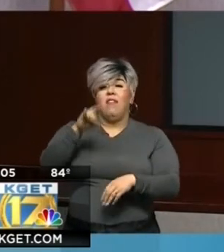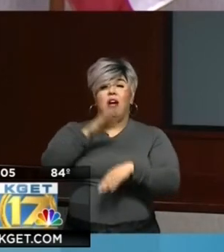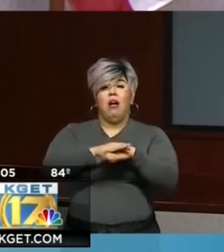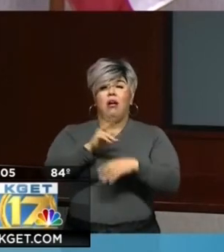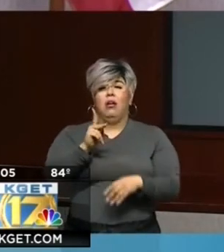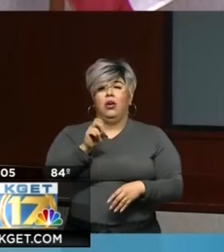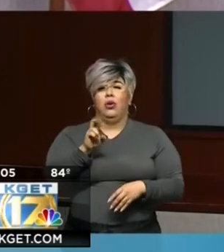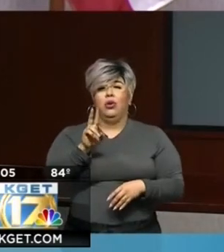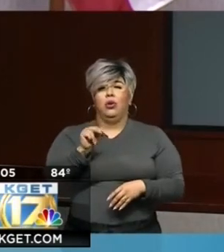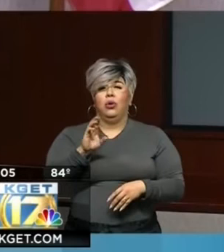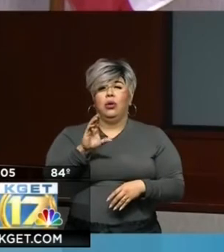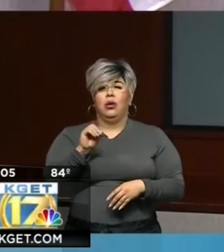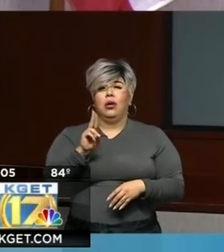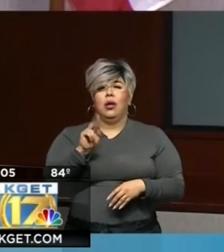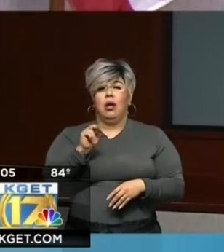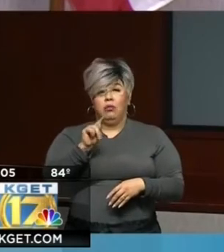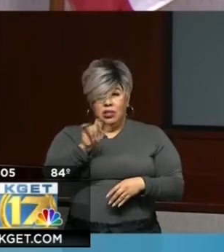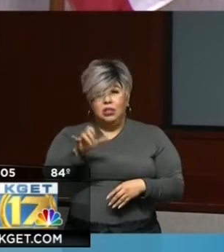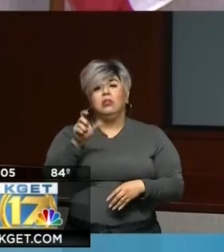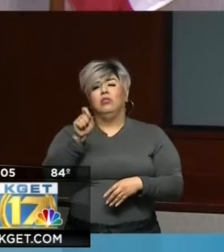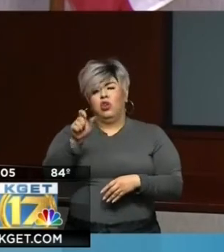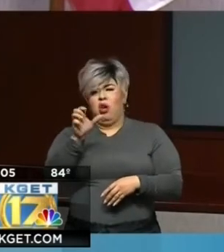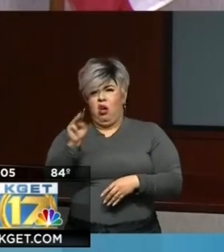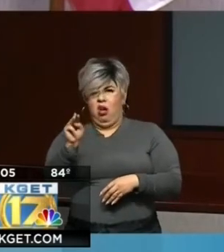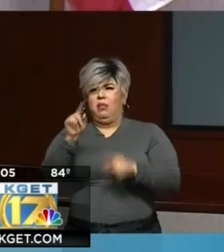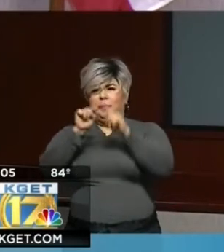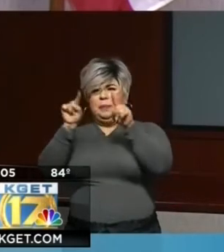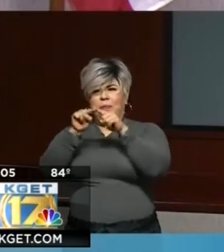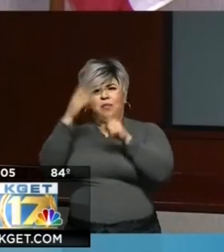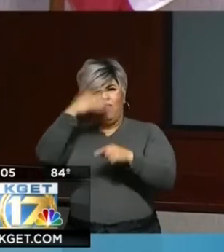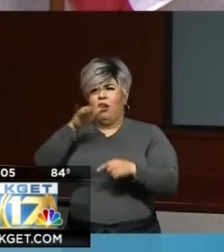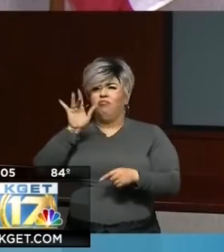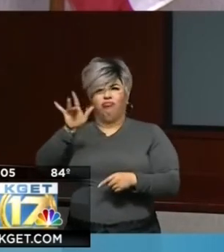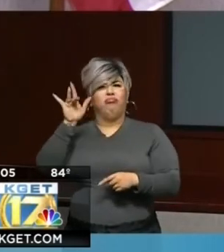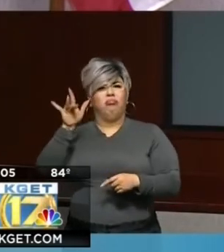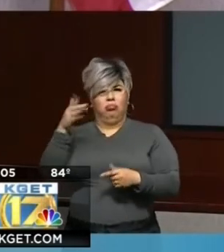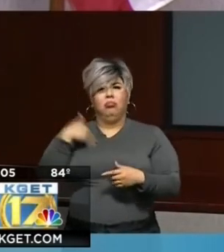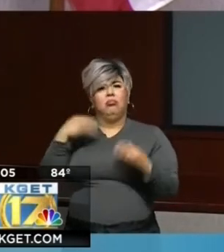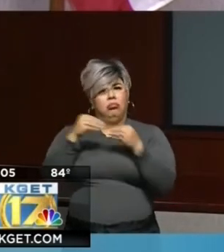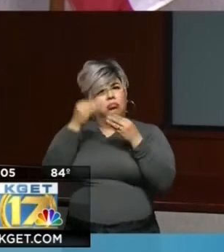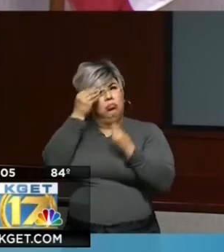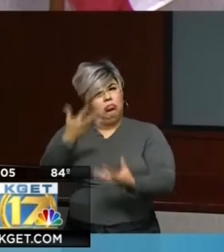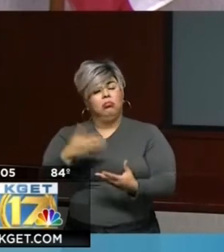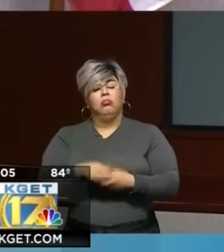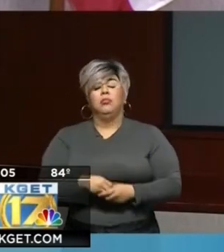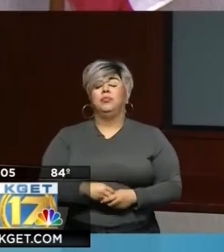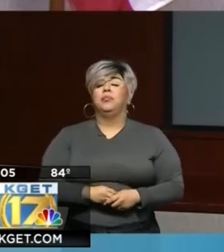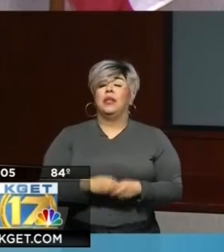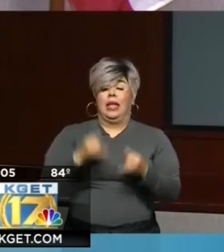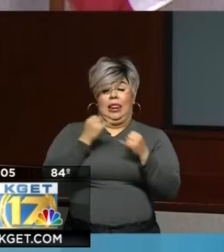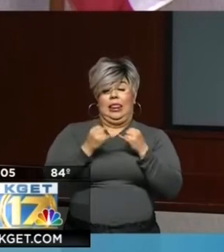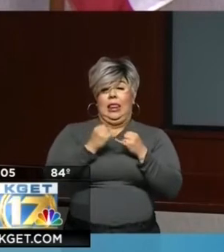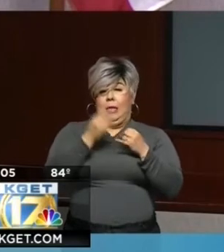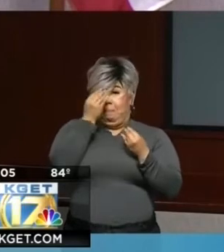FEDERAL CARES ACT. INFORMATION ON THIS CAN BE FOUND AT KERNCOUNTYCOM RIGHT THERE AT THE FRONT -- AT THE